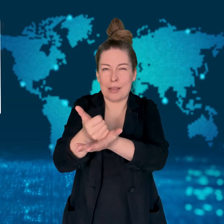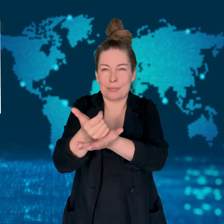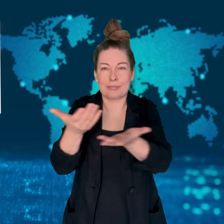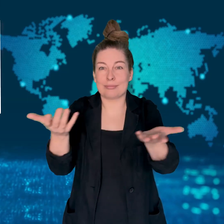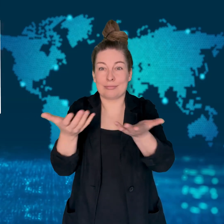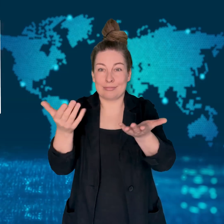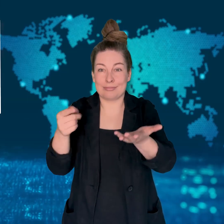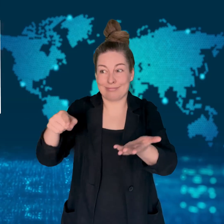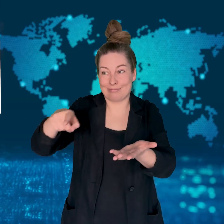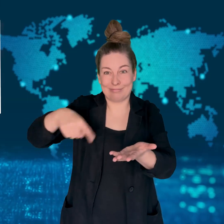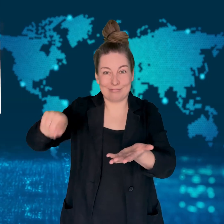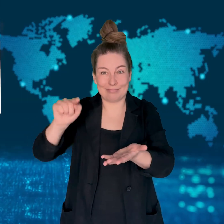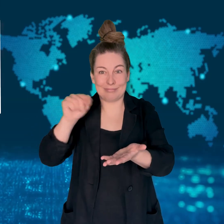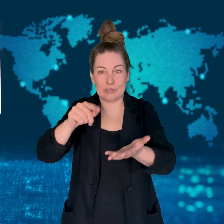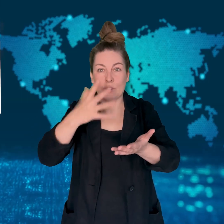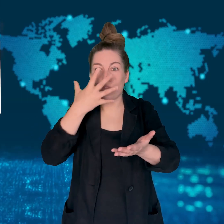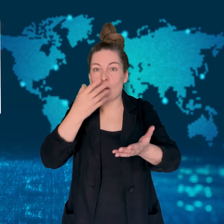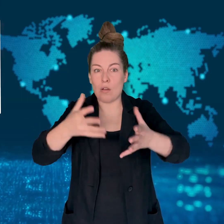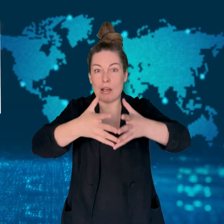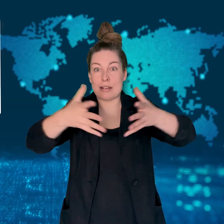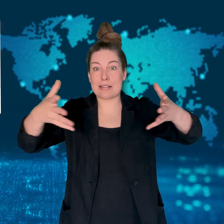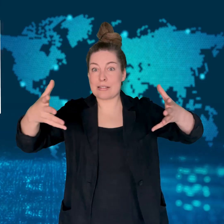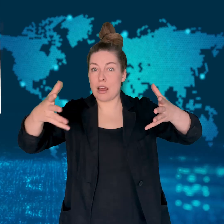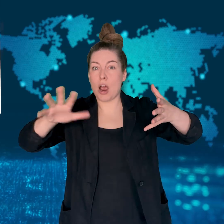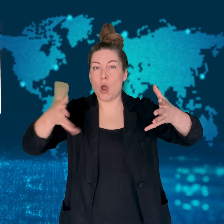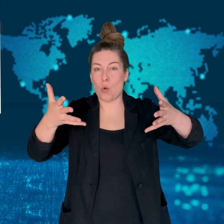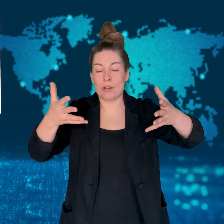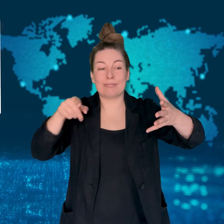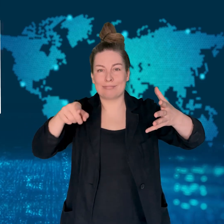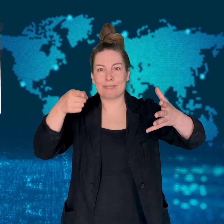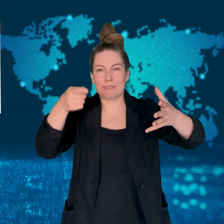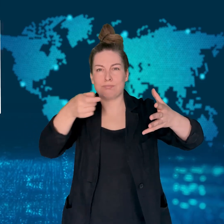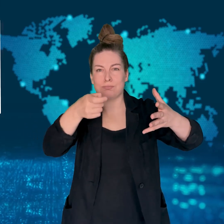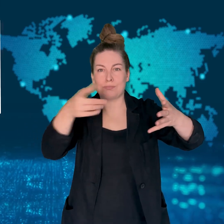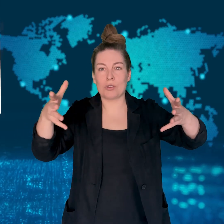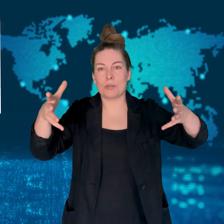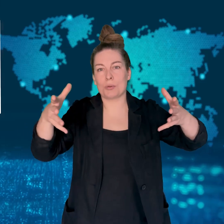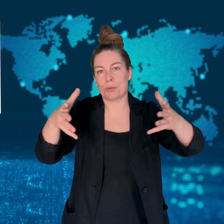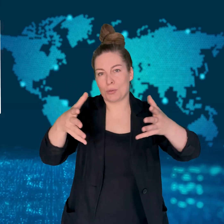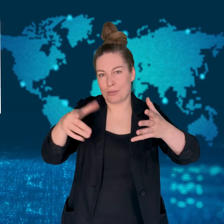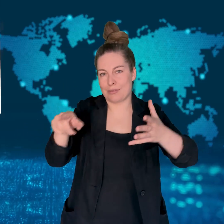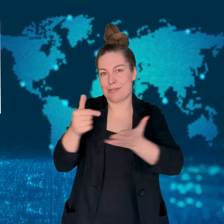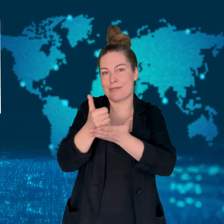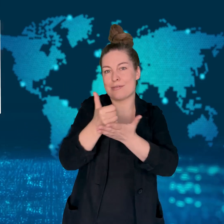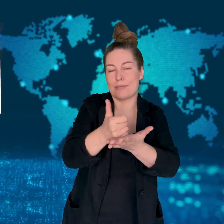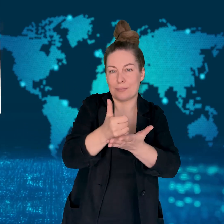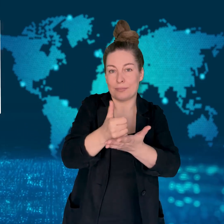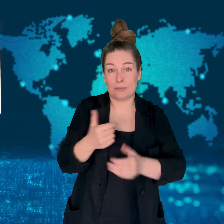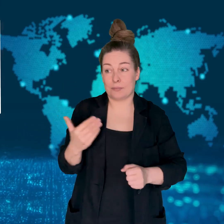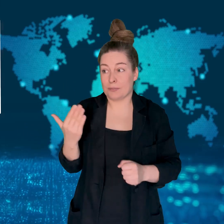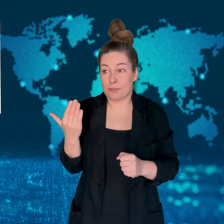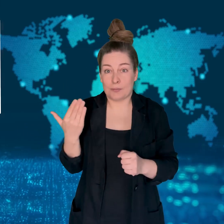and allowing hunting culls to take place.